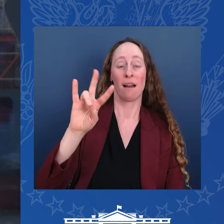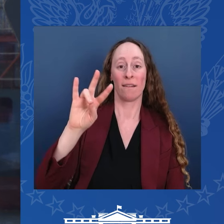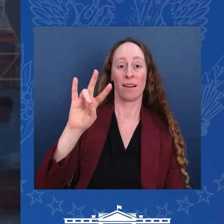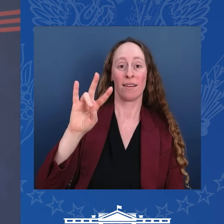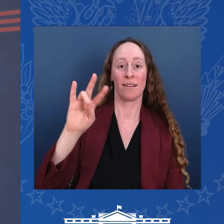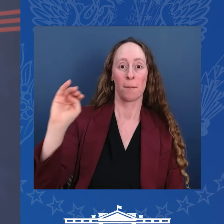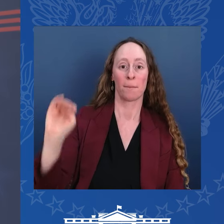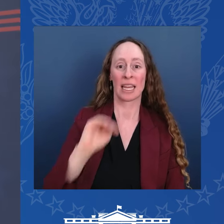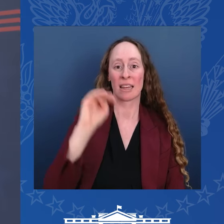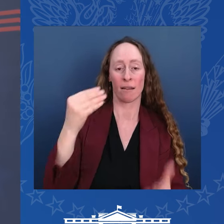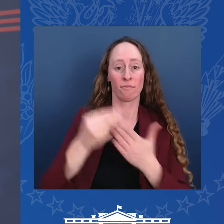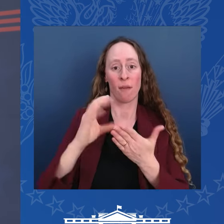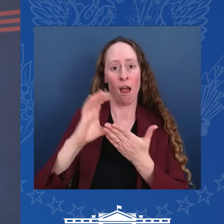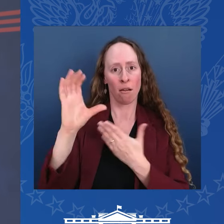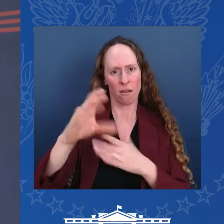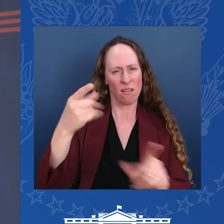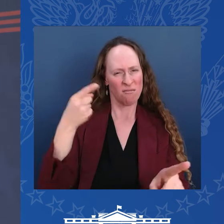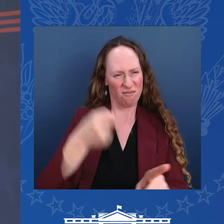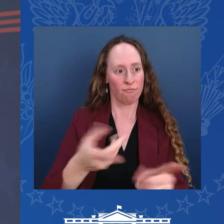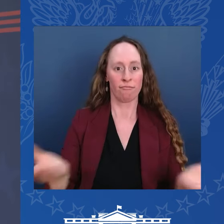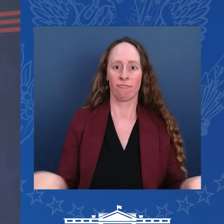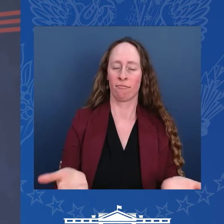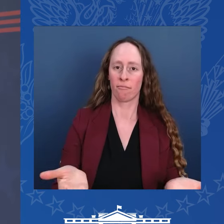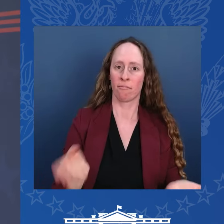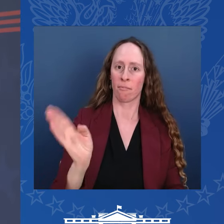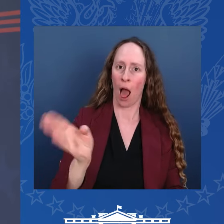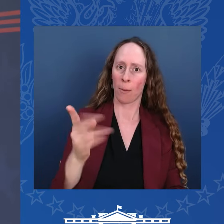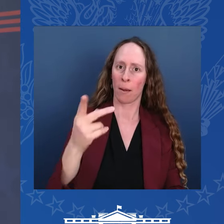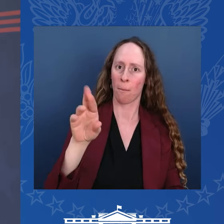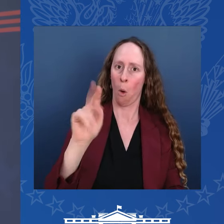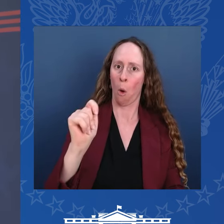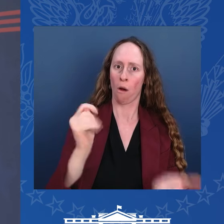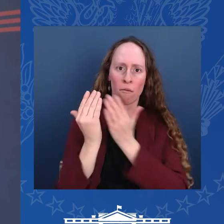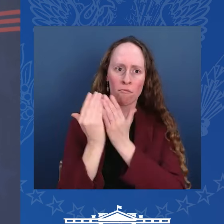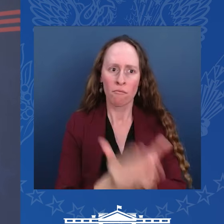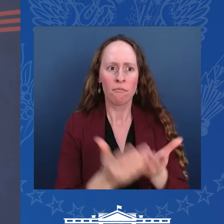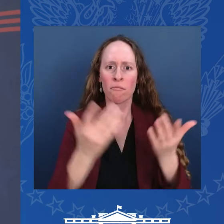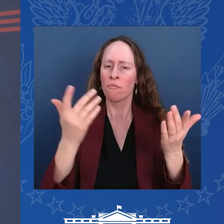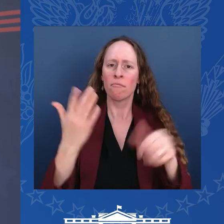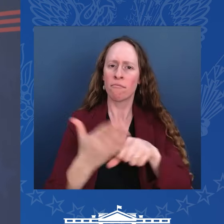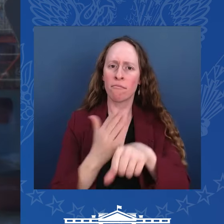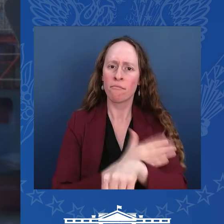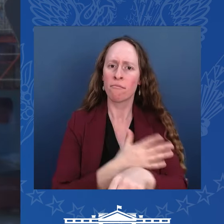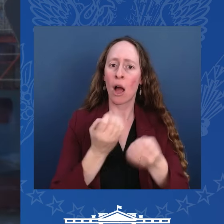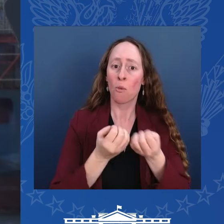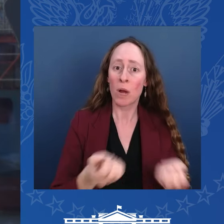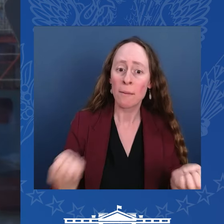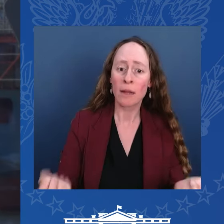infrastructure, and power grid. Folks, ports are the linchpin, the linchpin to America's supply chain.